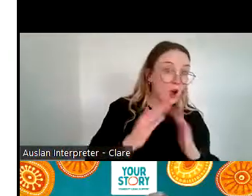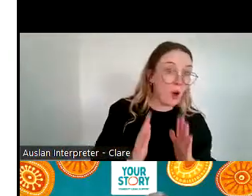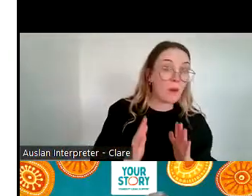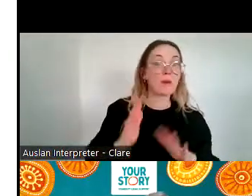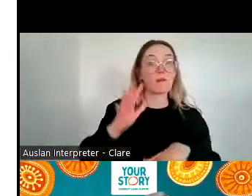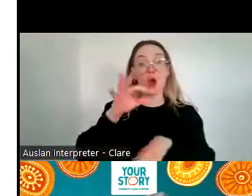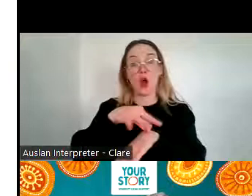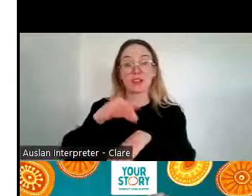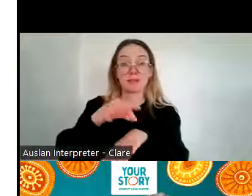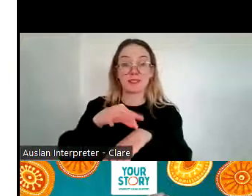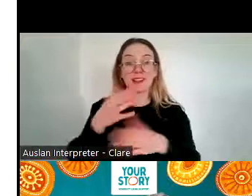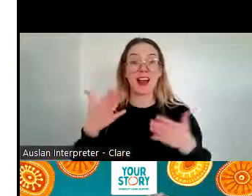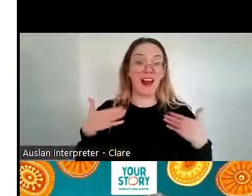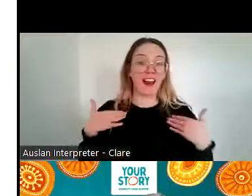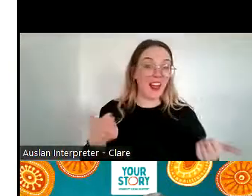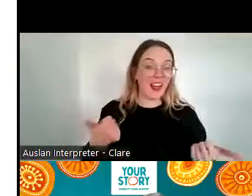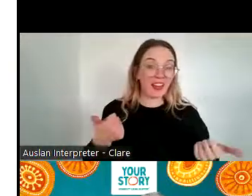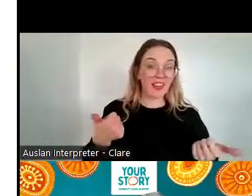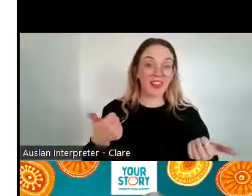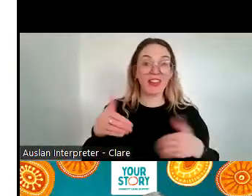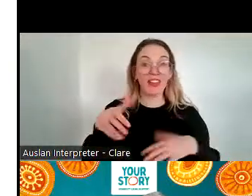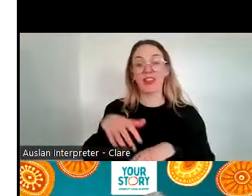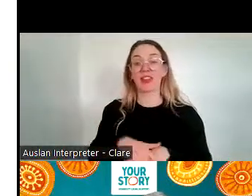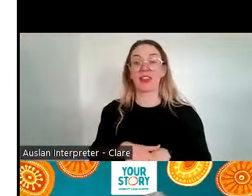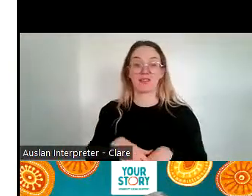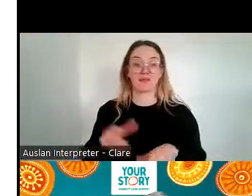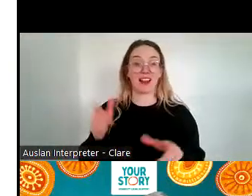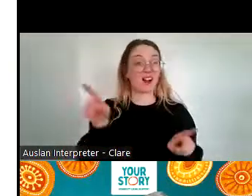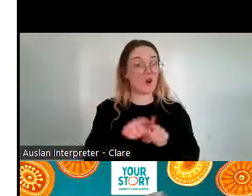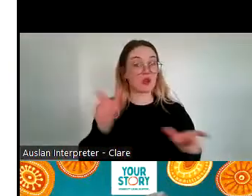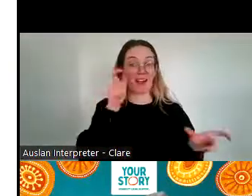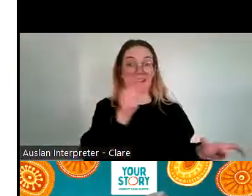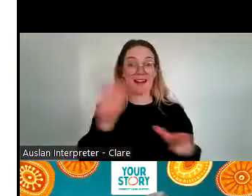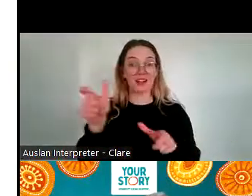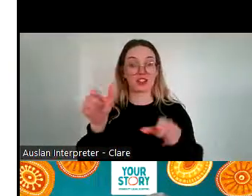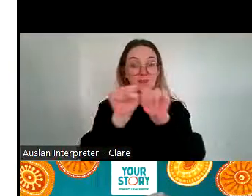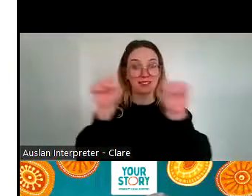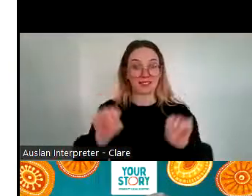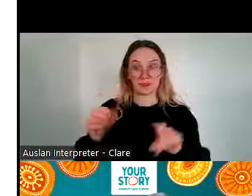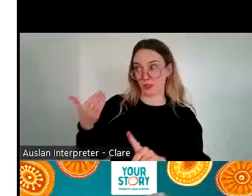and health facilities and in the guardianship system which we've been speaking about today.